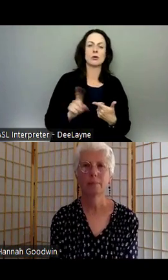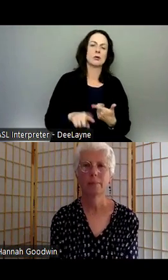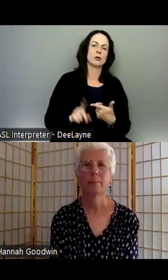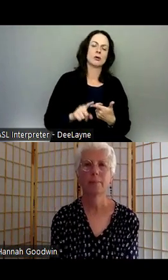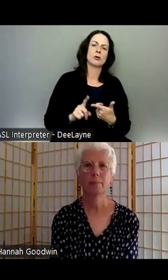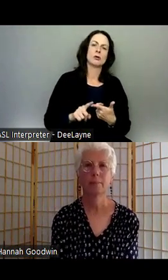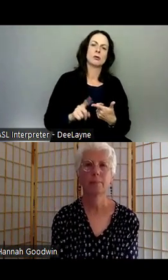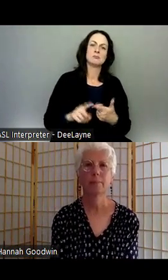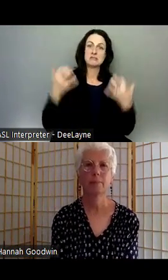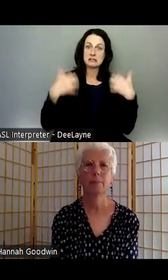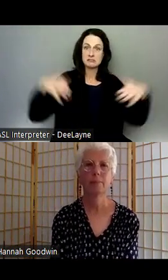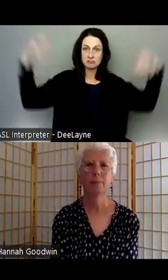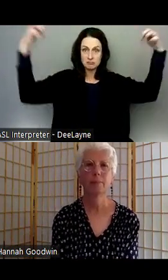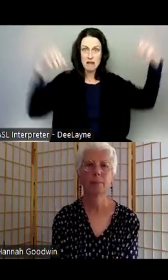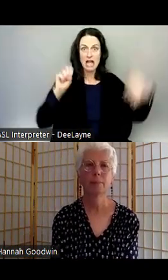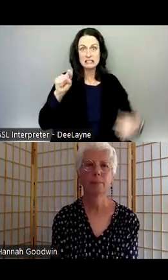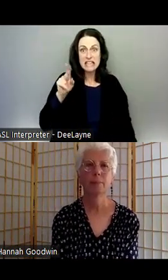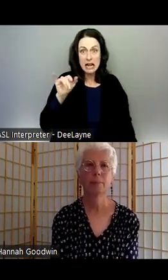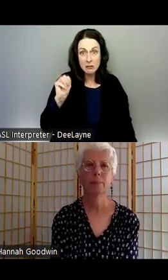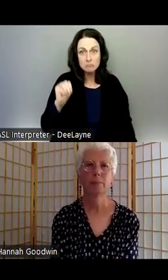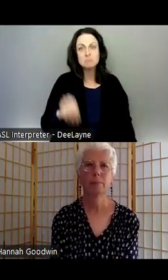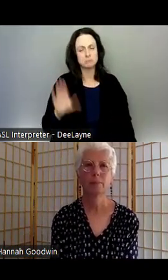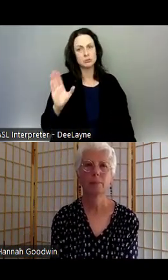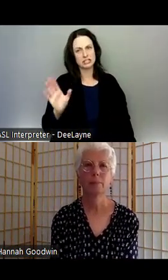stadiums, places like that present before as well. So yeah.